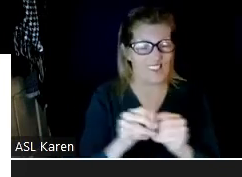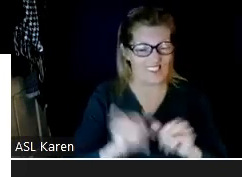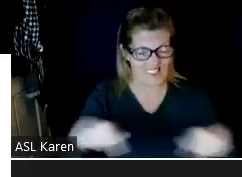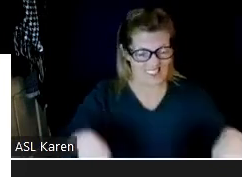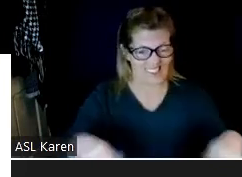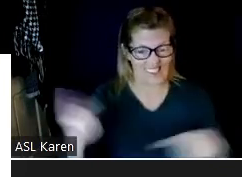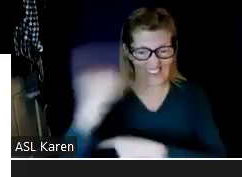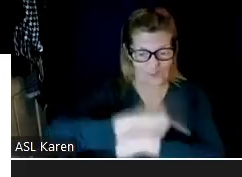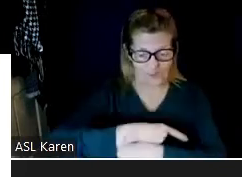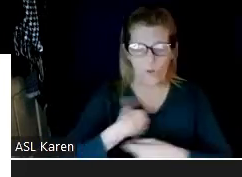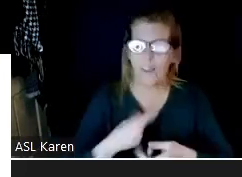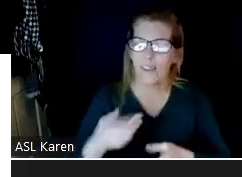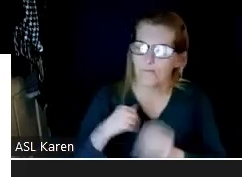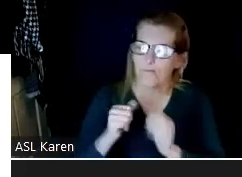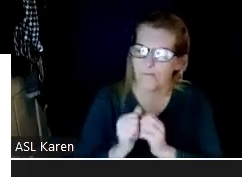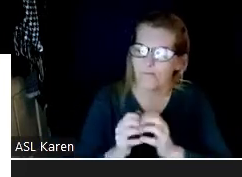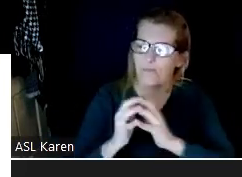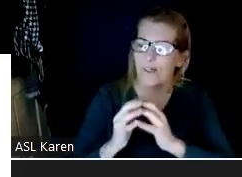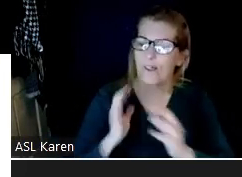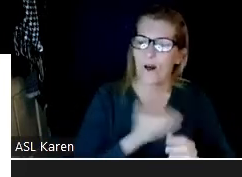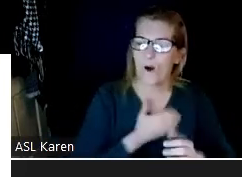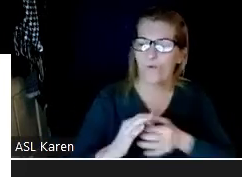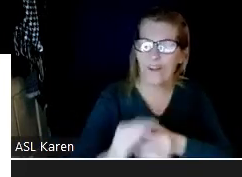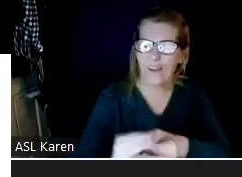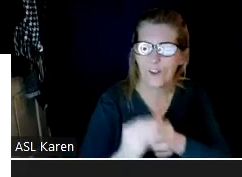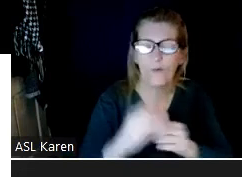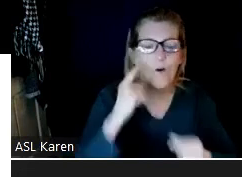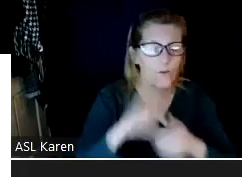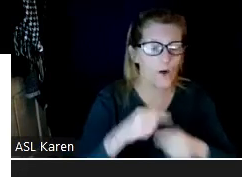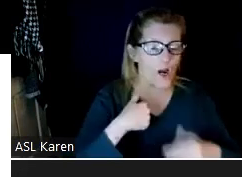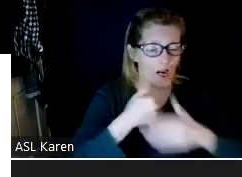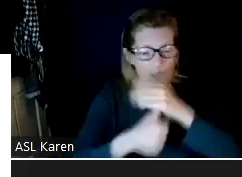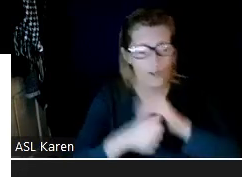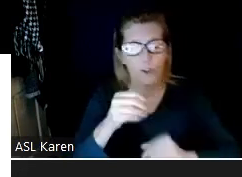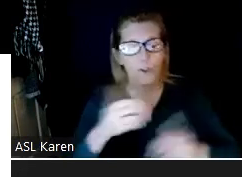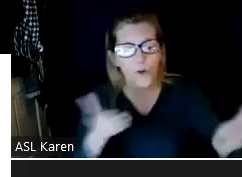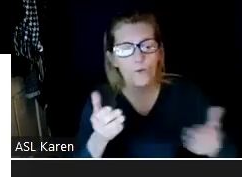relationships and connect with traditionally underserved communities that we know paid